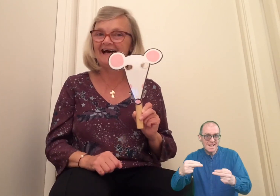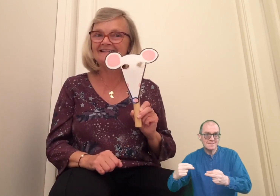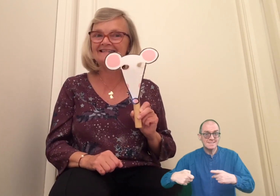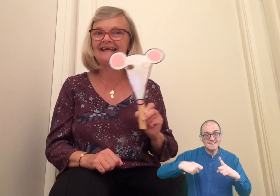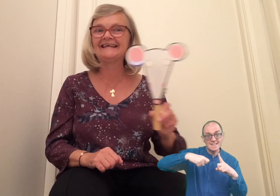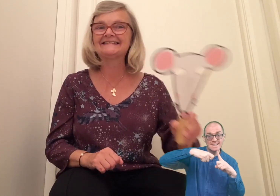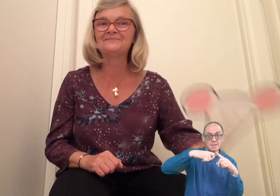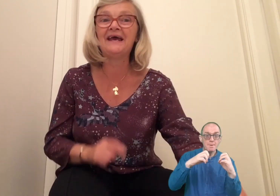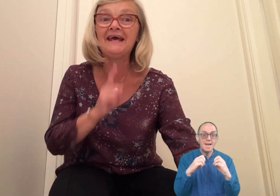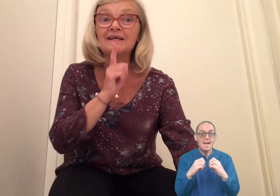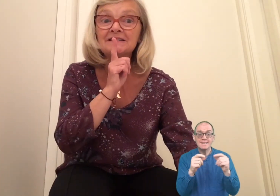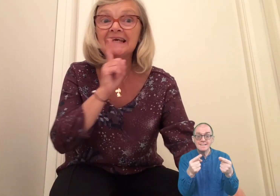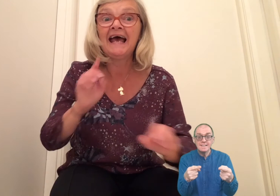Dance Katie Bairdie.